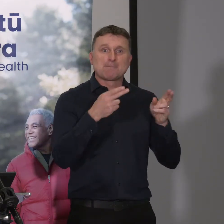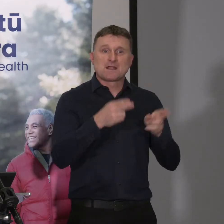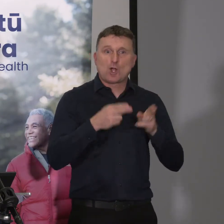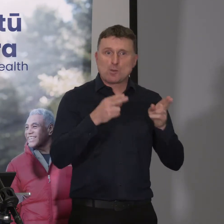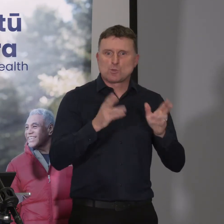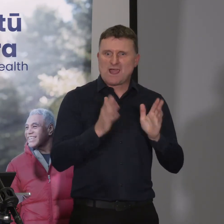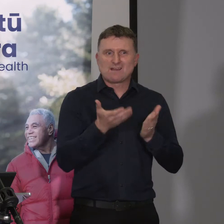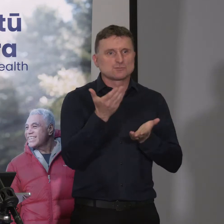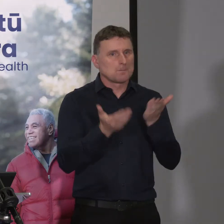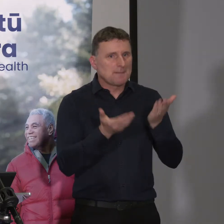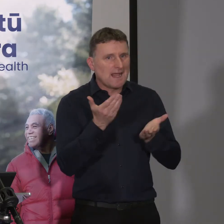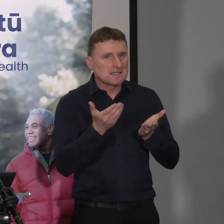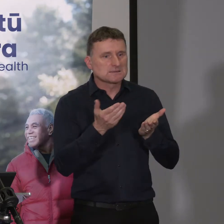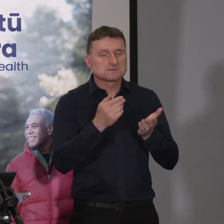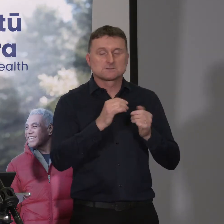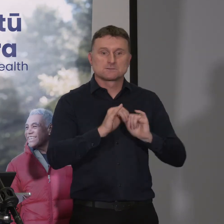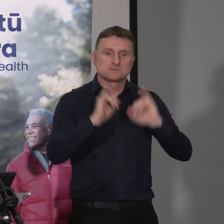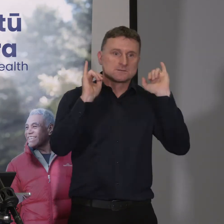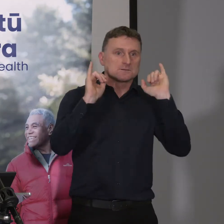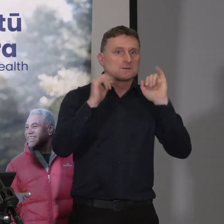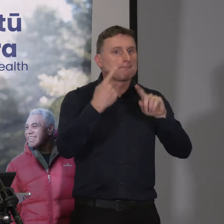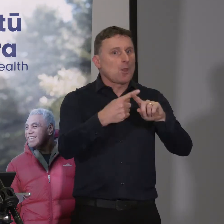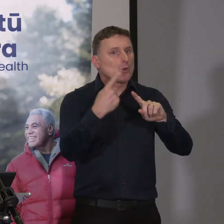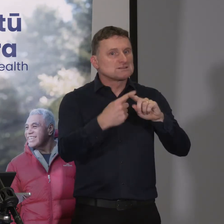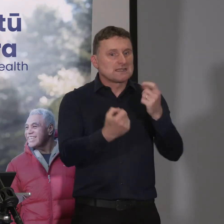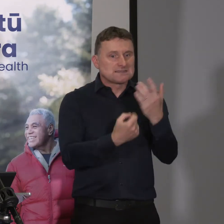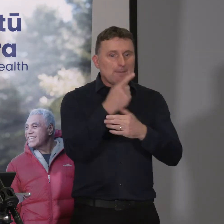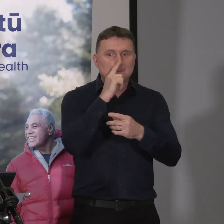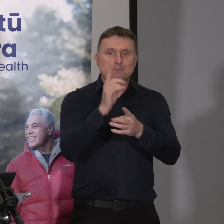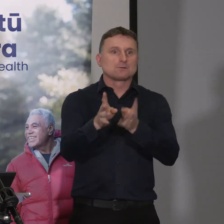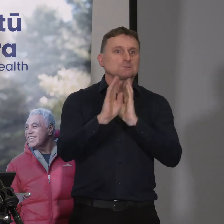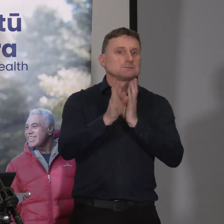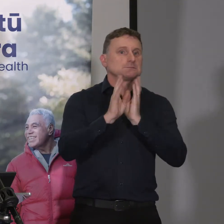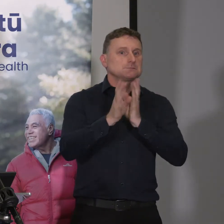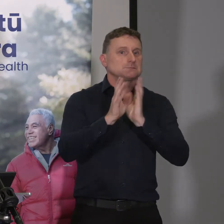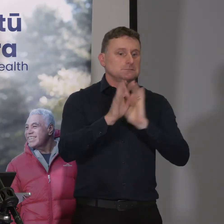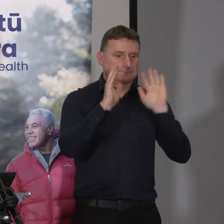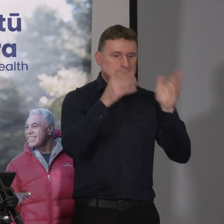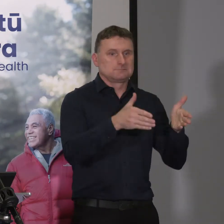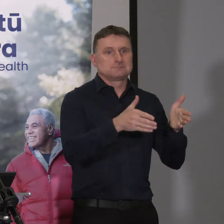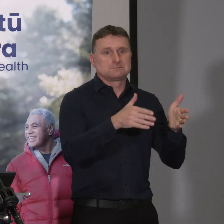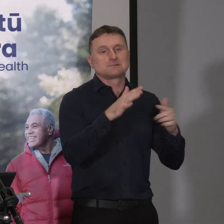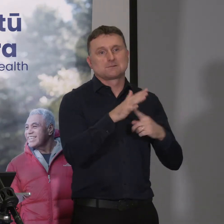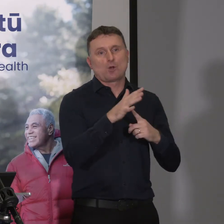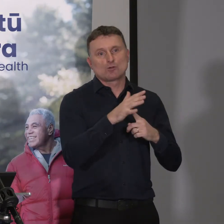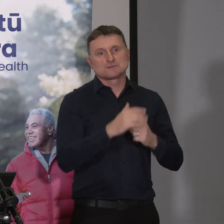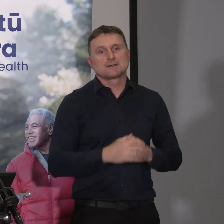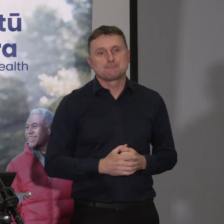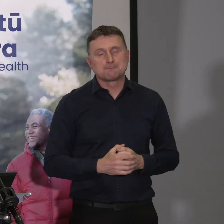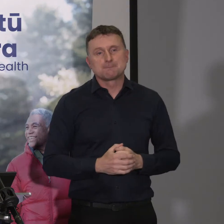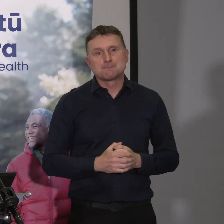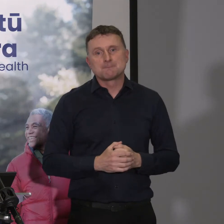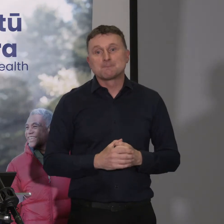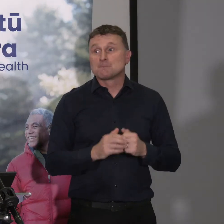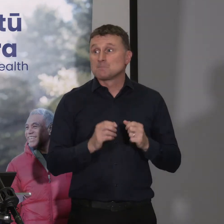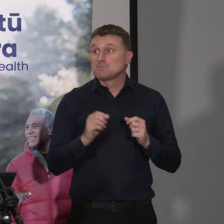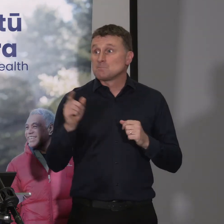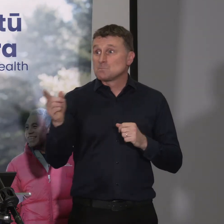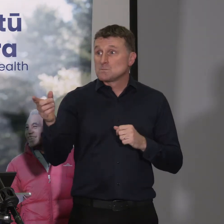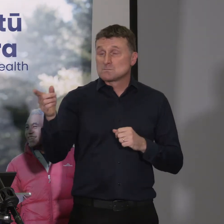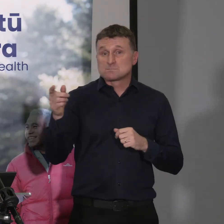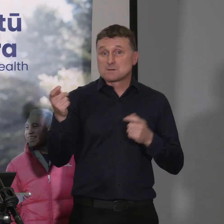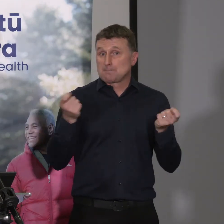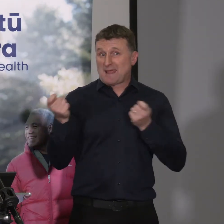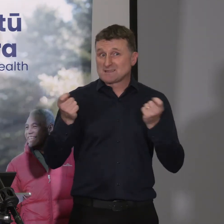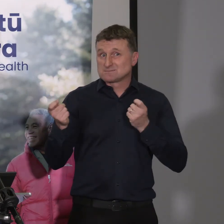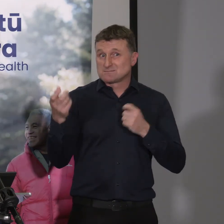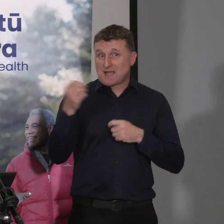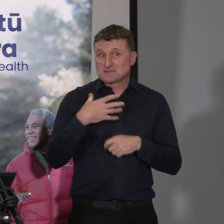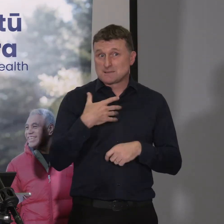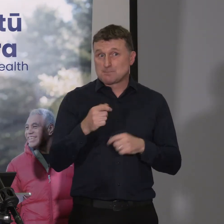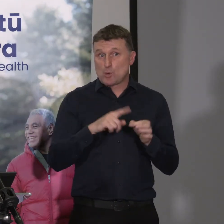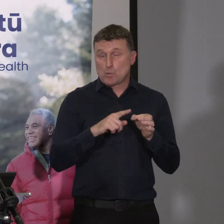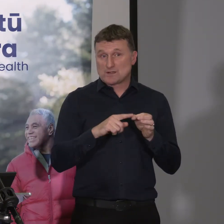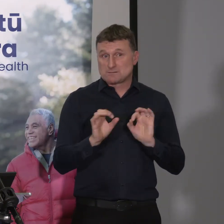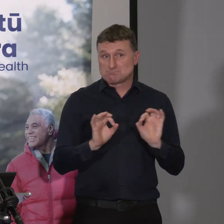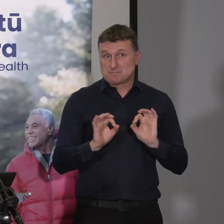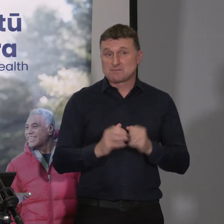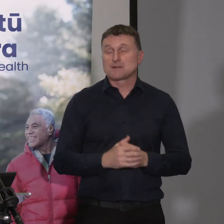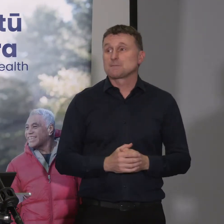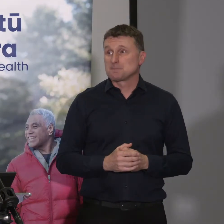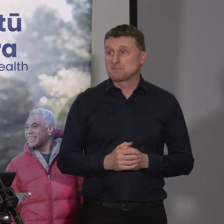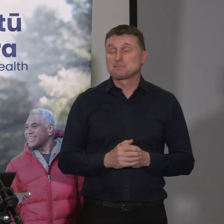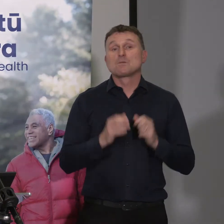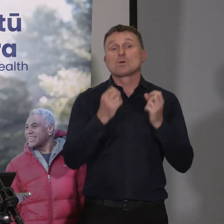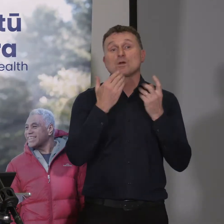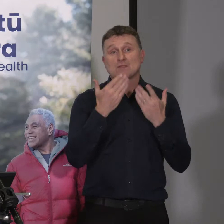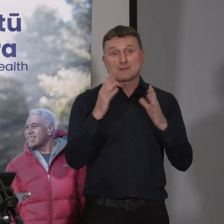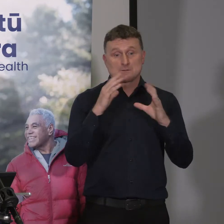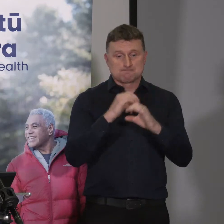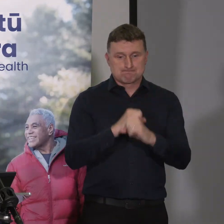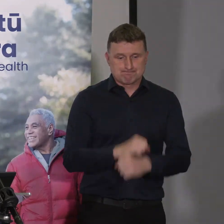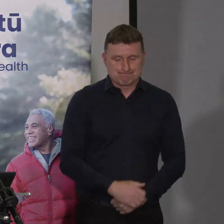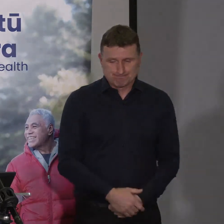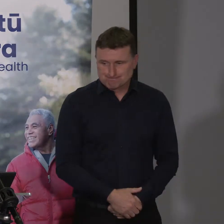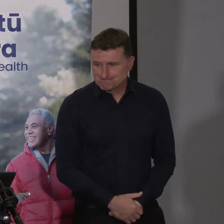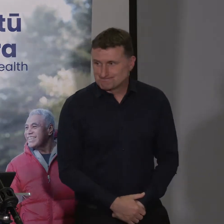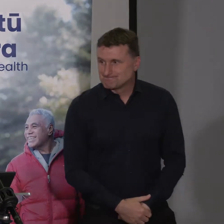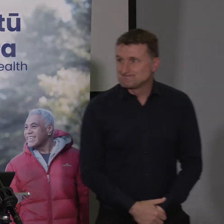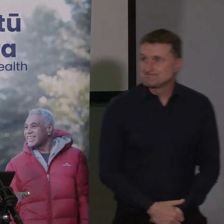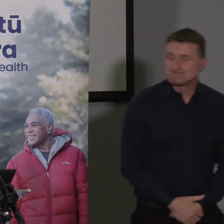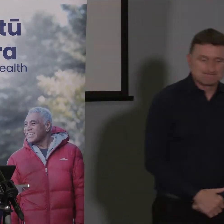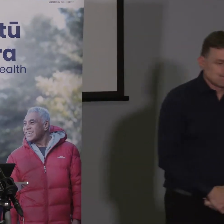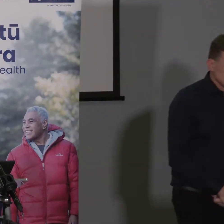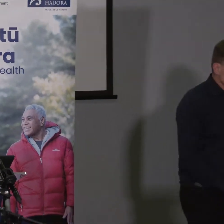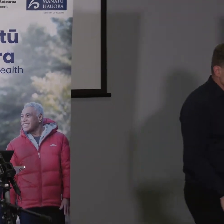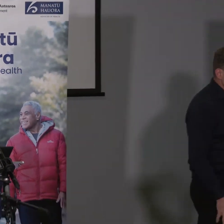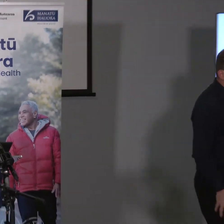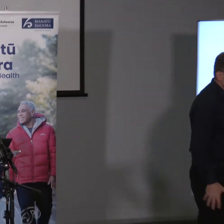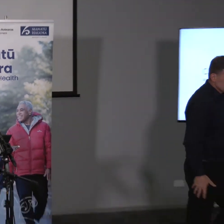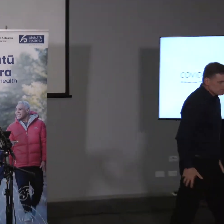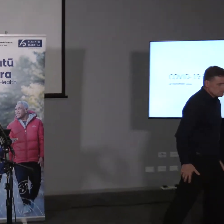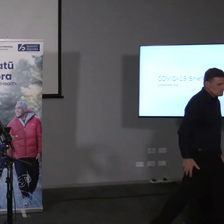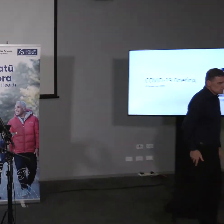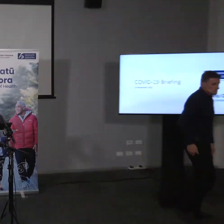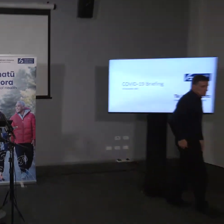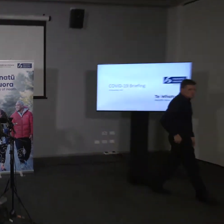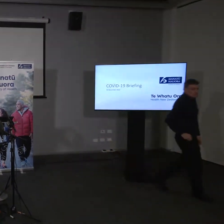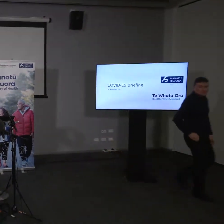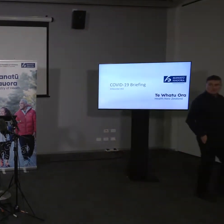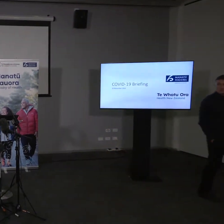hospital, we need to balance